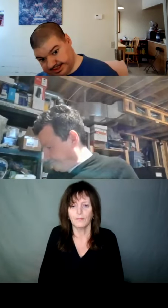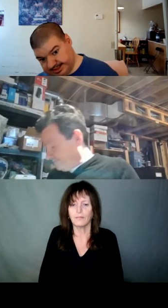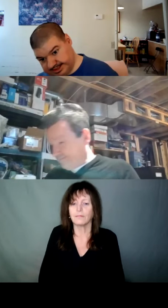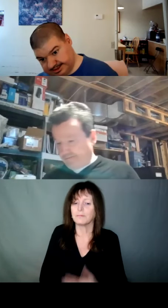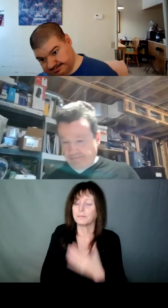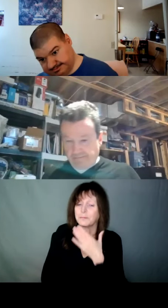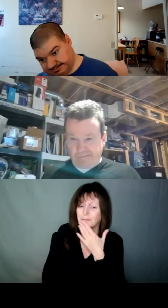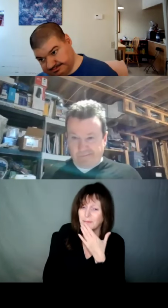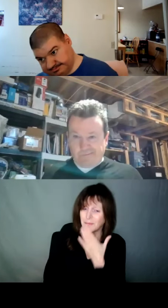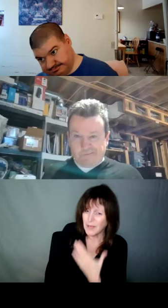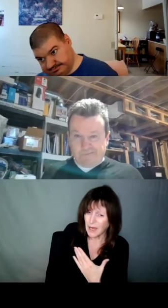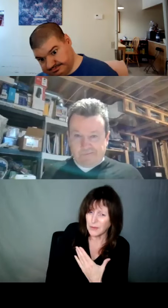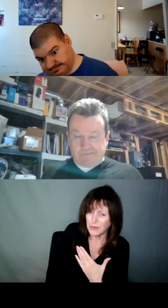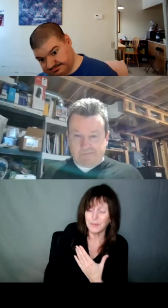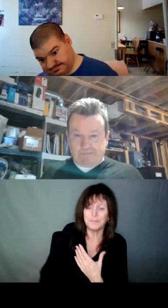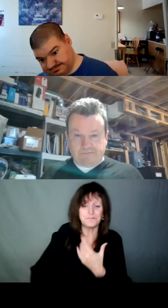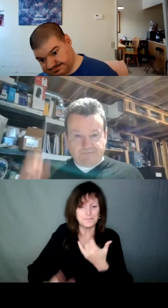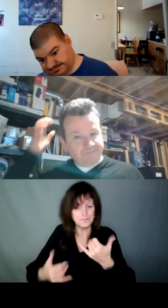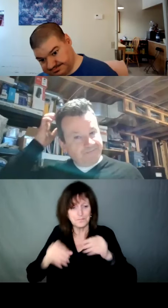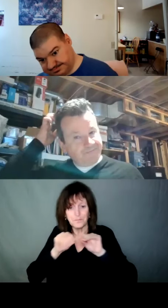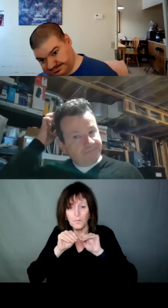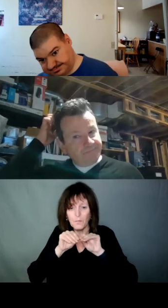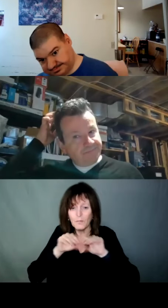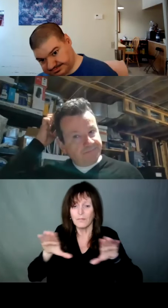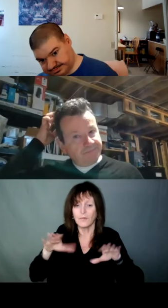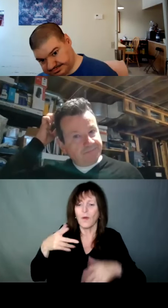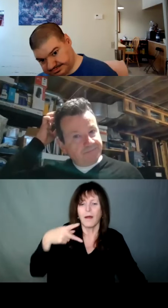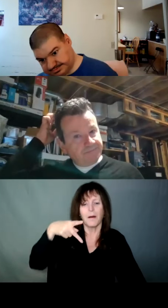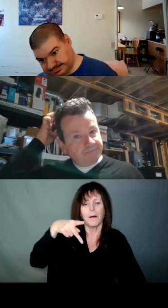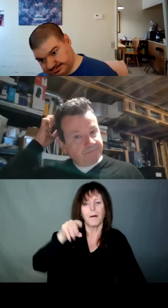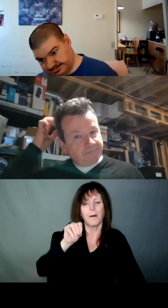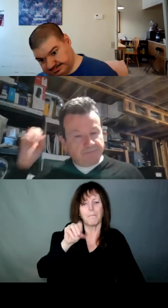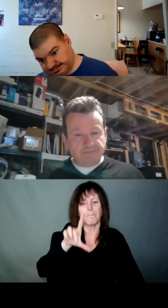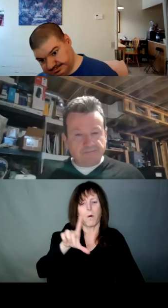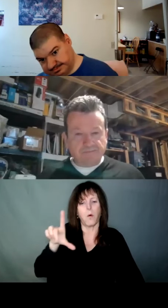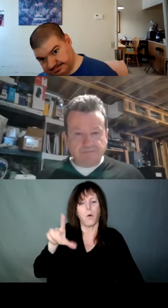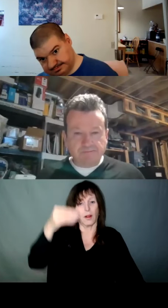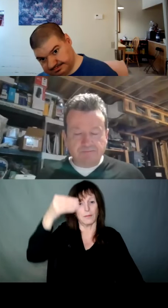» REBECCA WOOD: Thanks everyone.